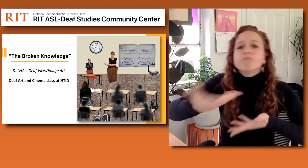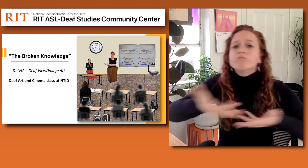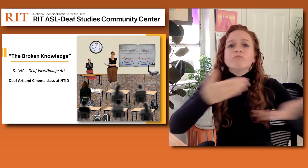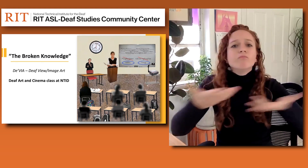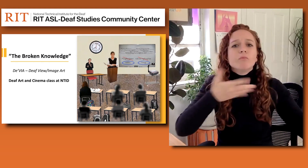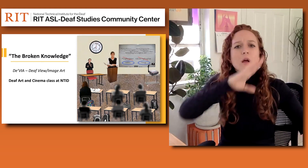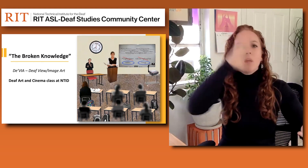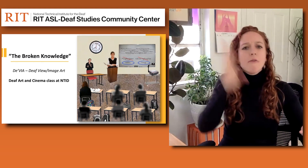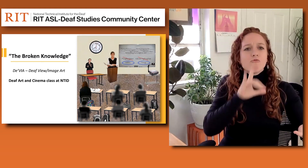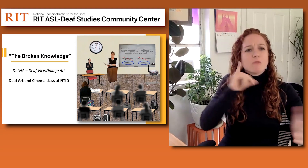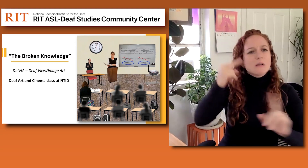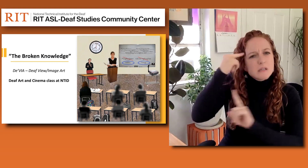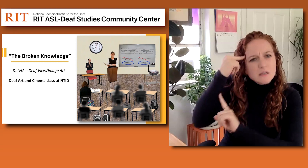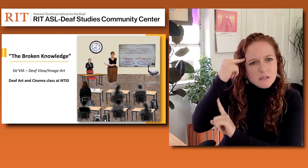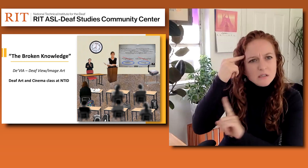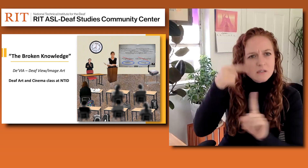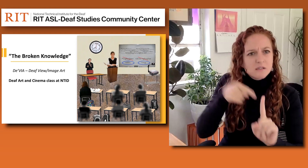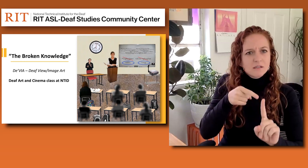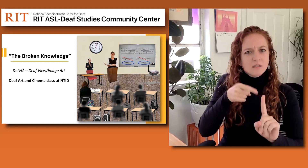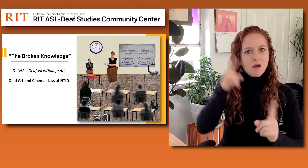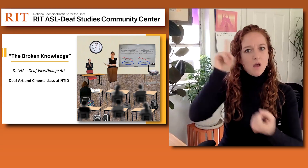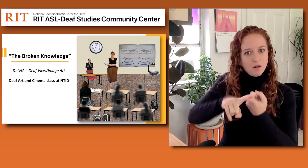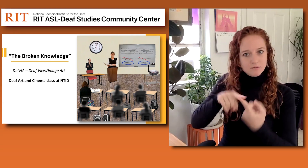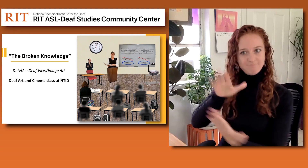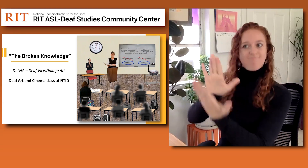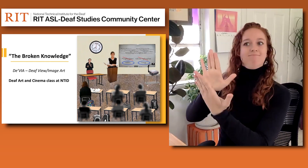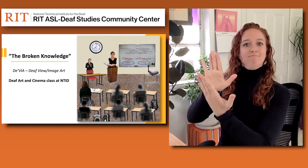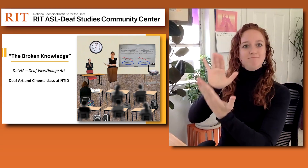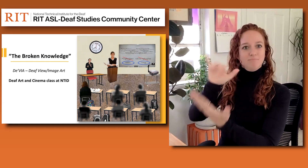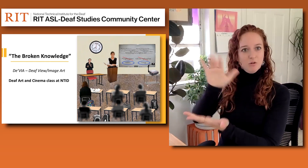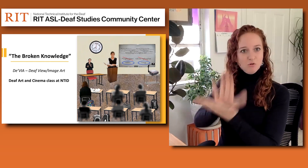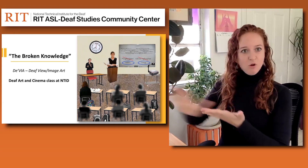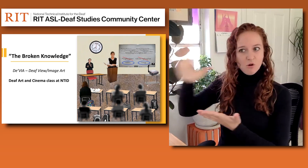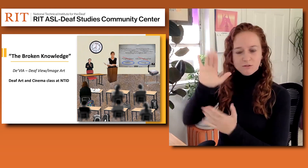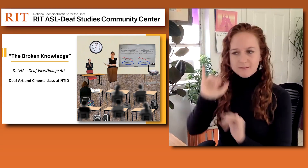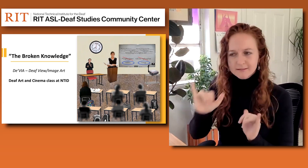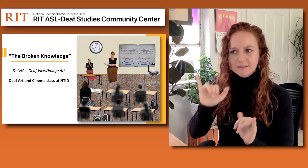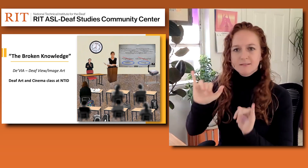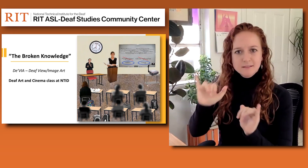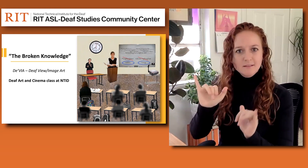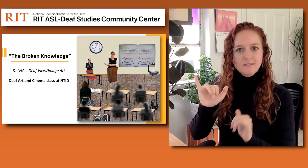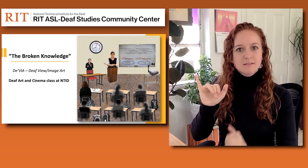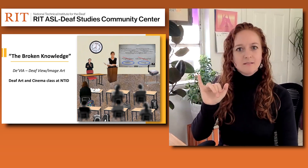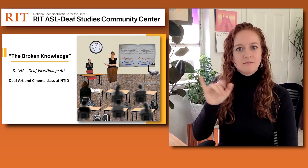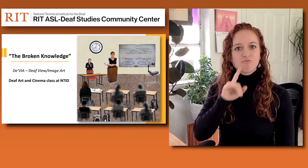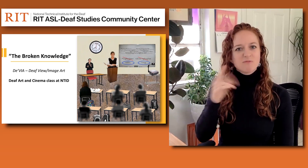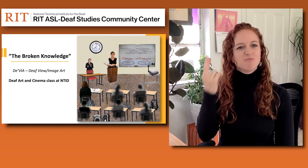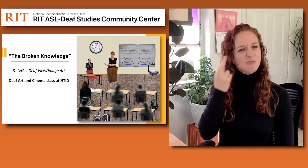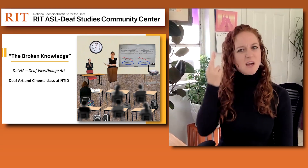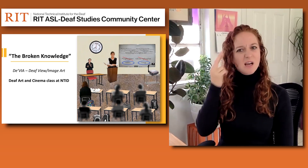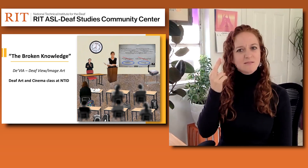I mean, we had taught, I had used ASL, but I hadn't really thought about it until I faced it within a college setting,